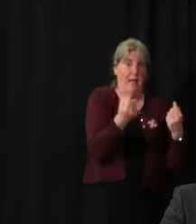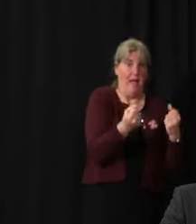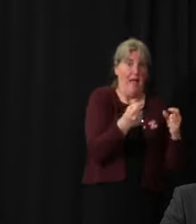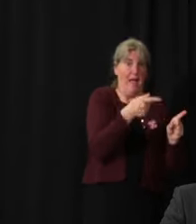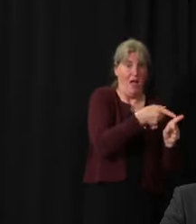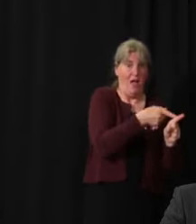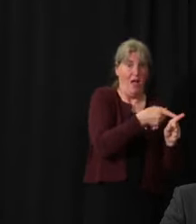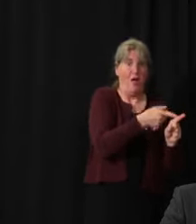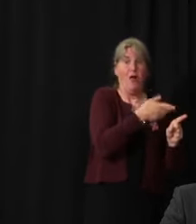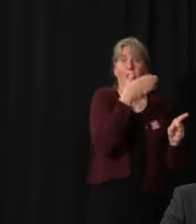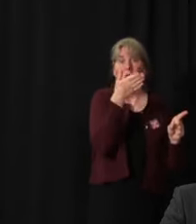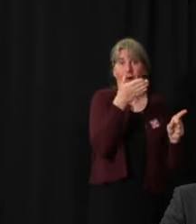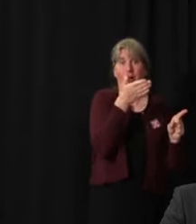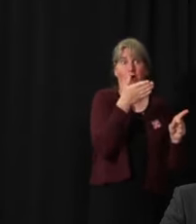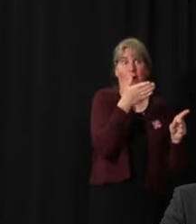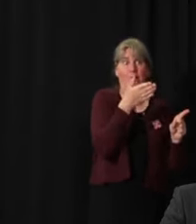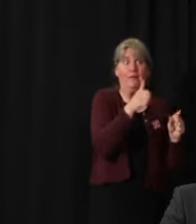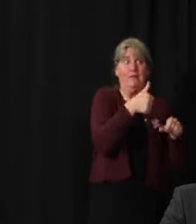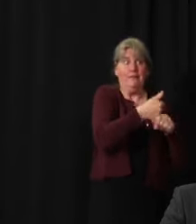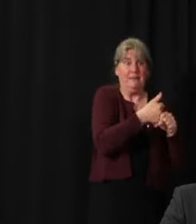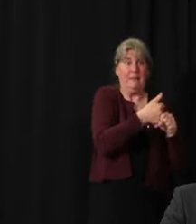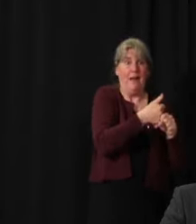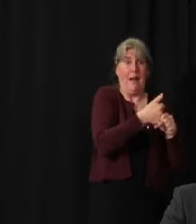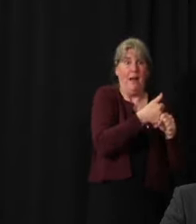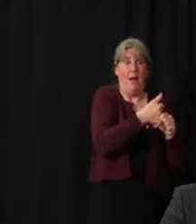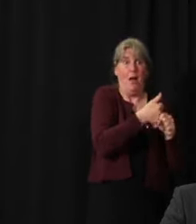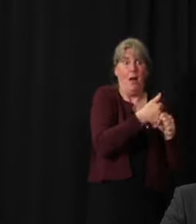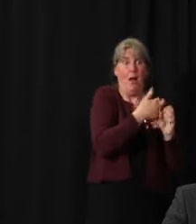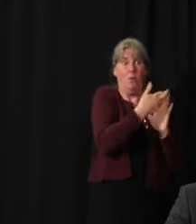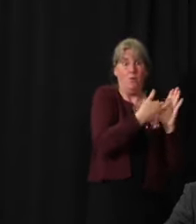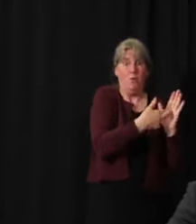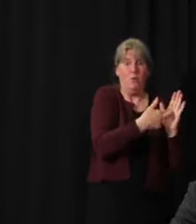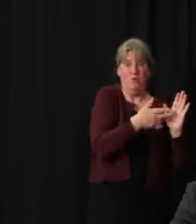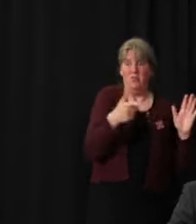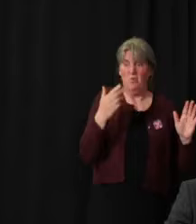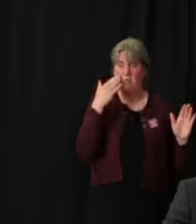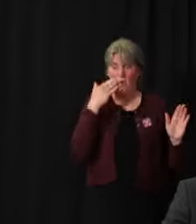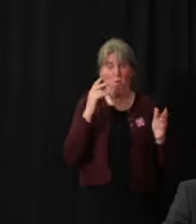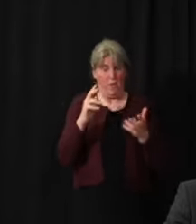to put public health measures in, did you know that one case could end up being X number of